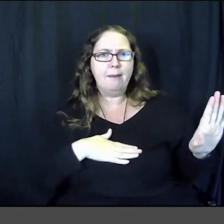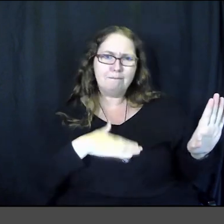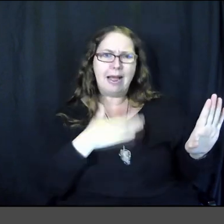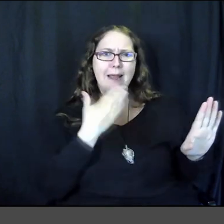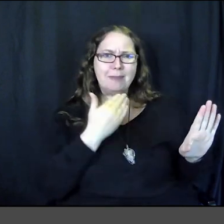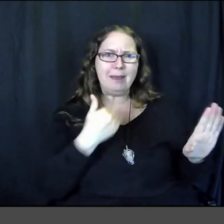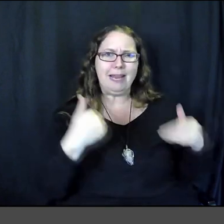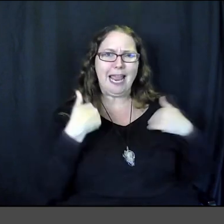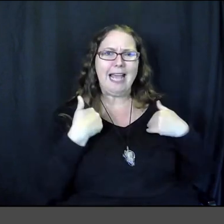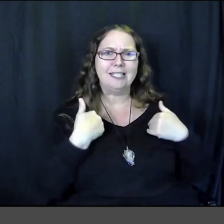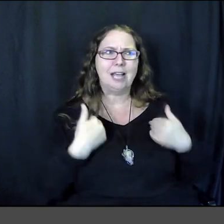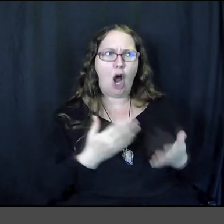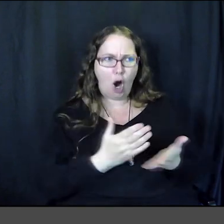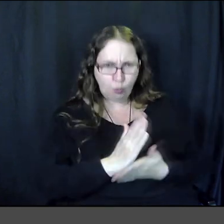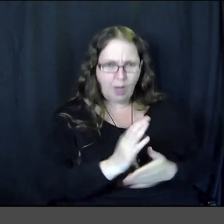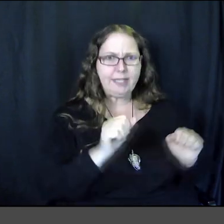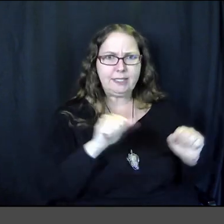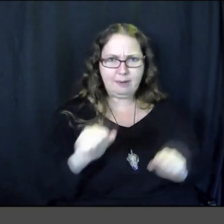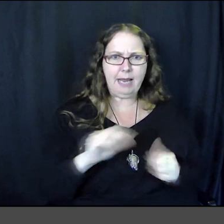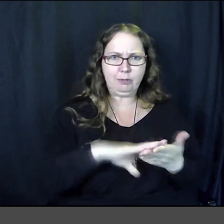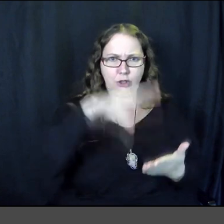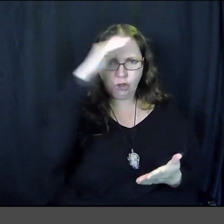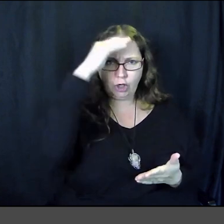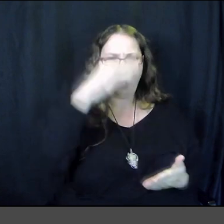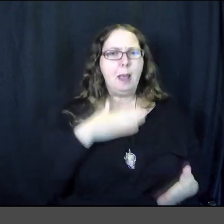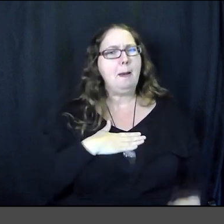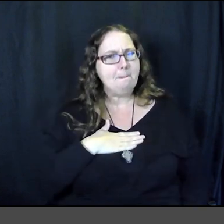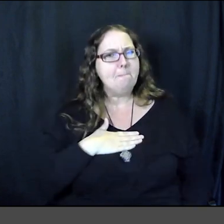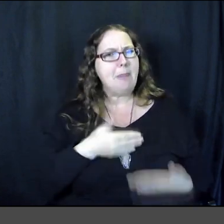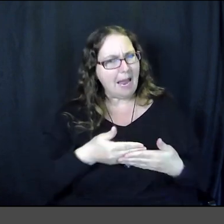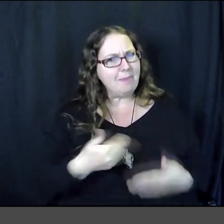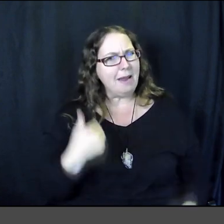MY BABY NEEDS TO KNOW ABOUT THE INCREDIBLE DIVERSITY OF THIS NATION.